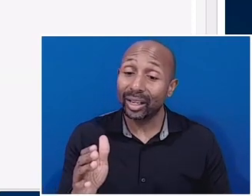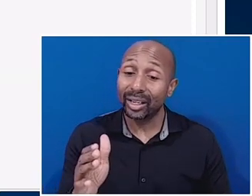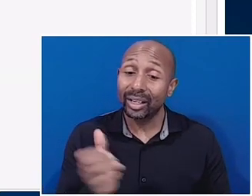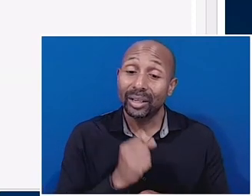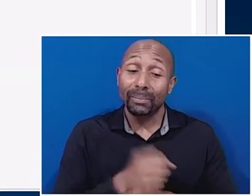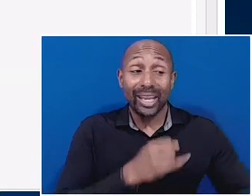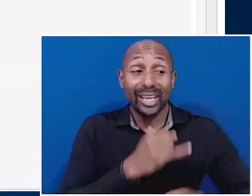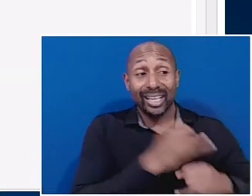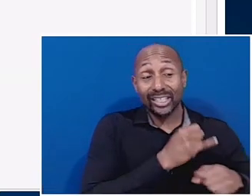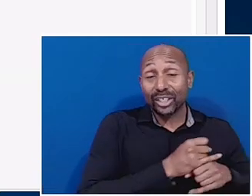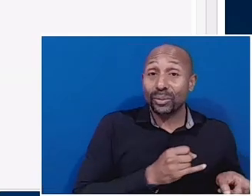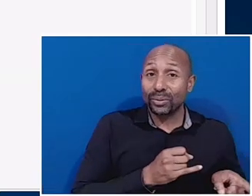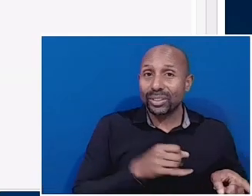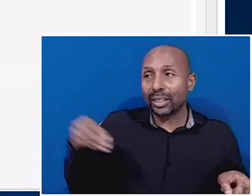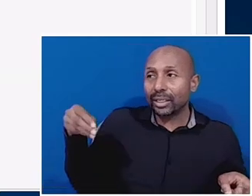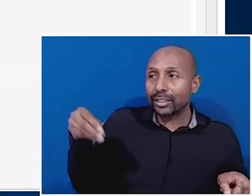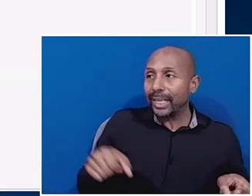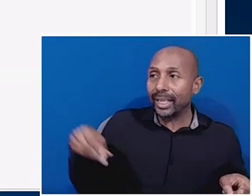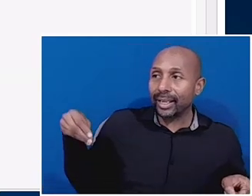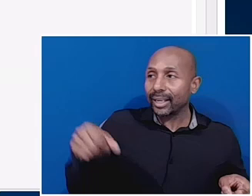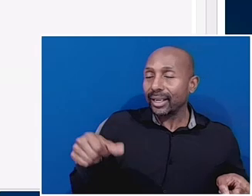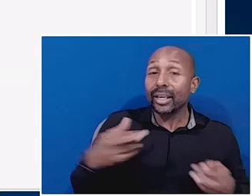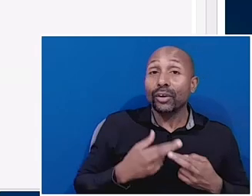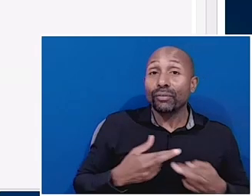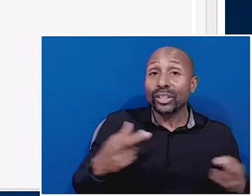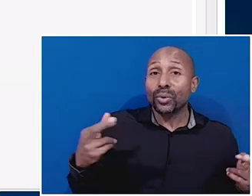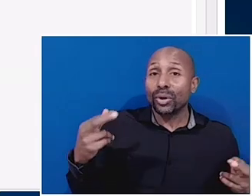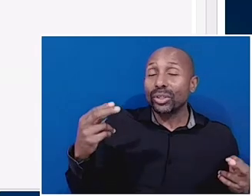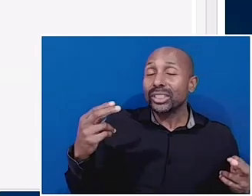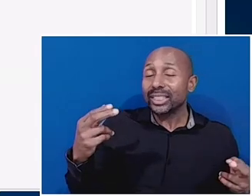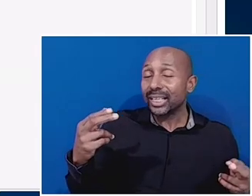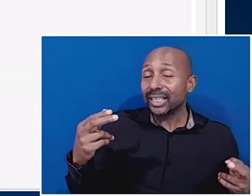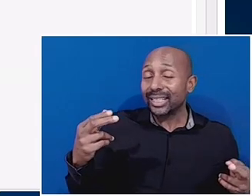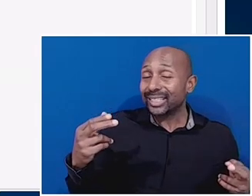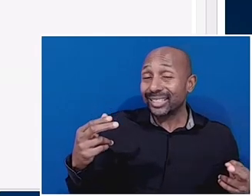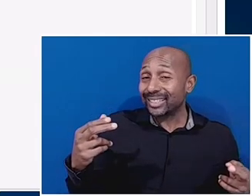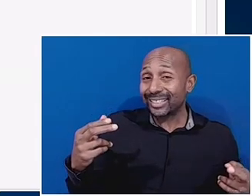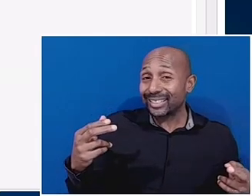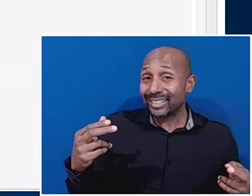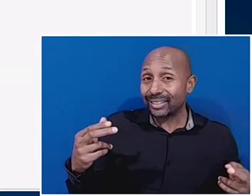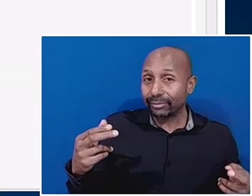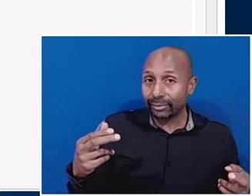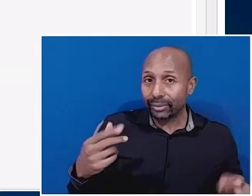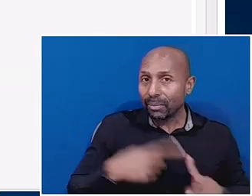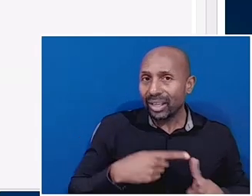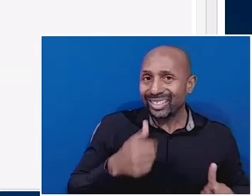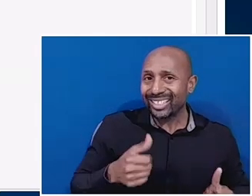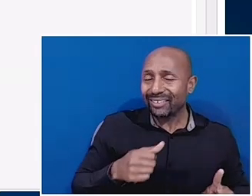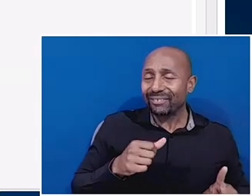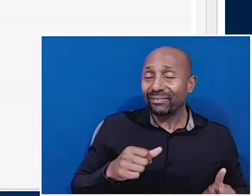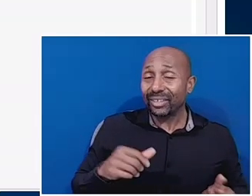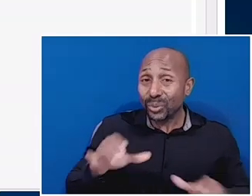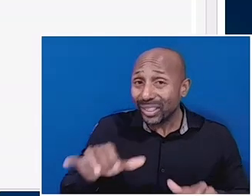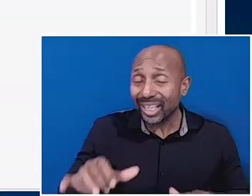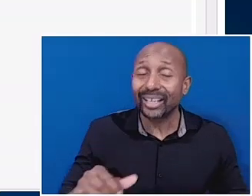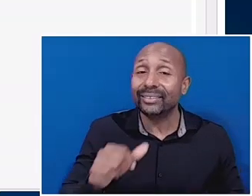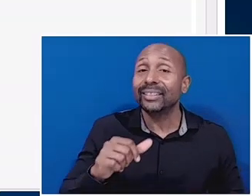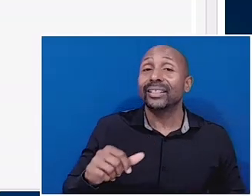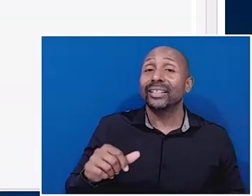resources on a not good practice that would take away from what they could better direct to students.